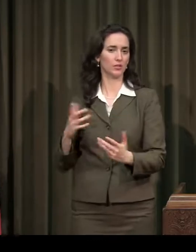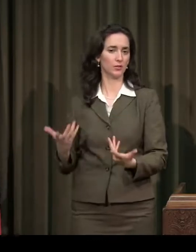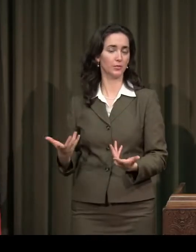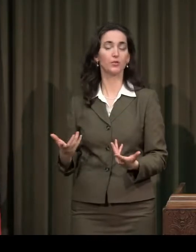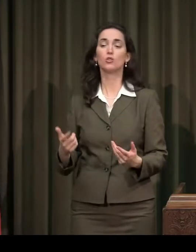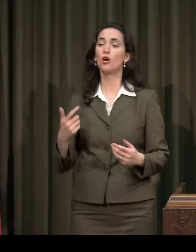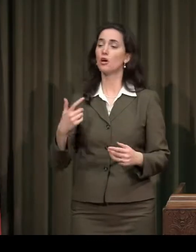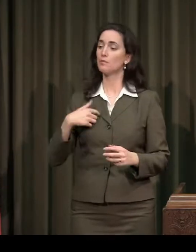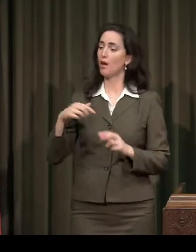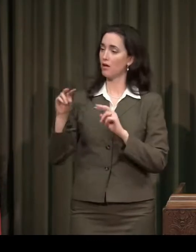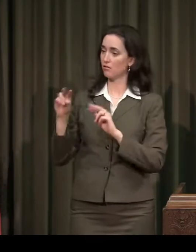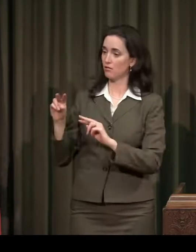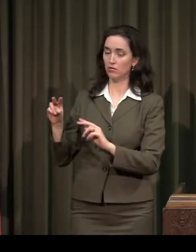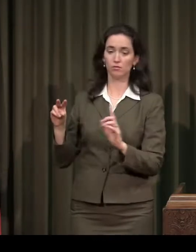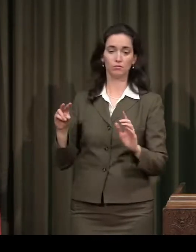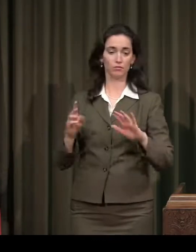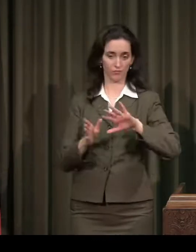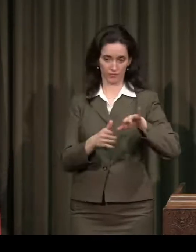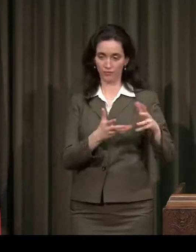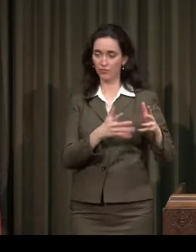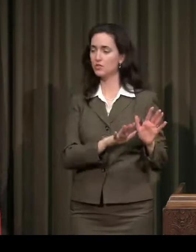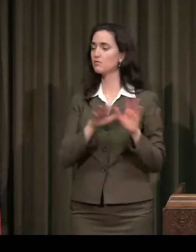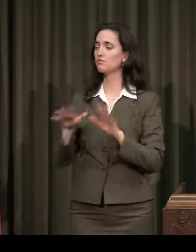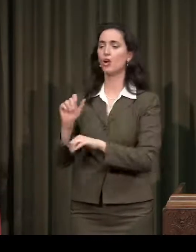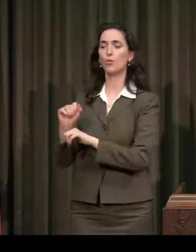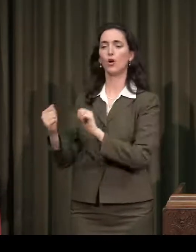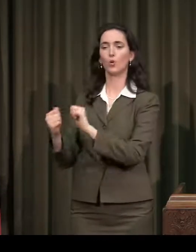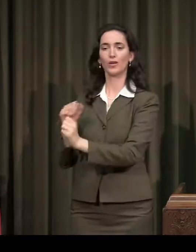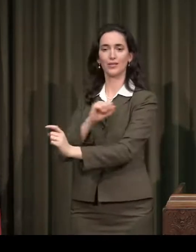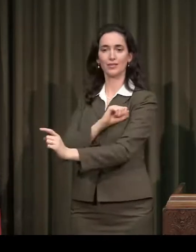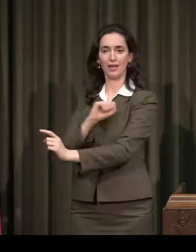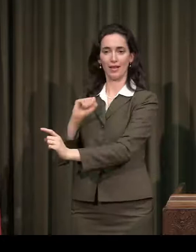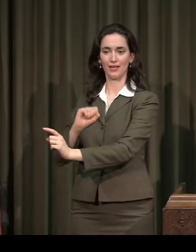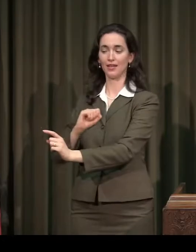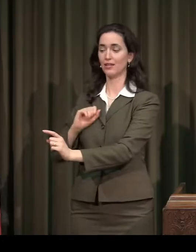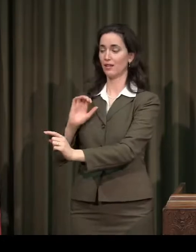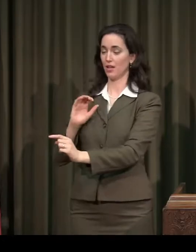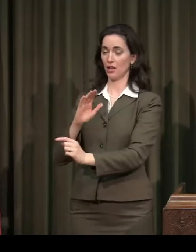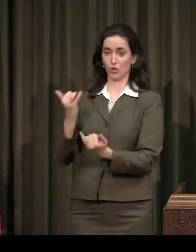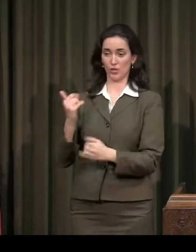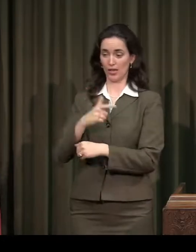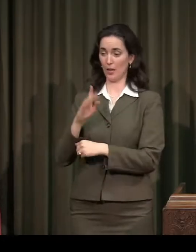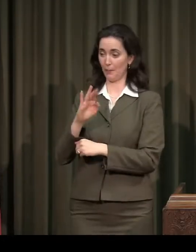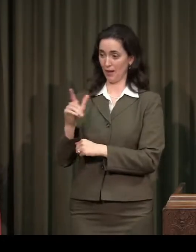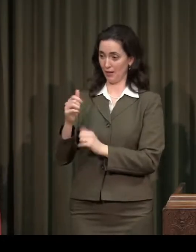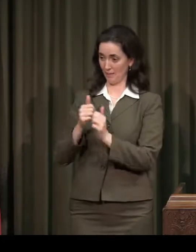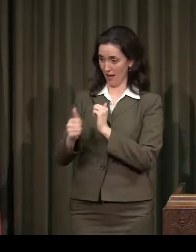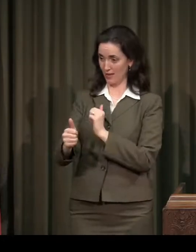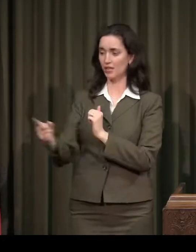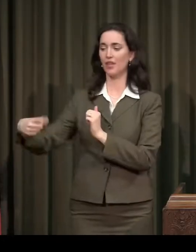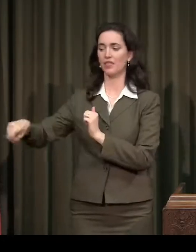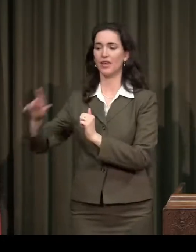working with the Senate as they do improve the bill that was passed the day I will tell you that my doors been open